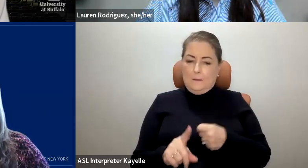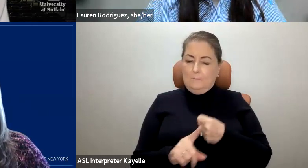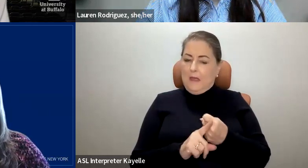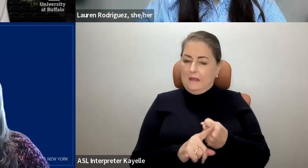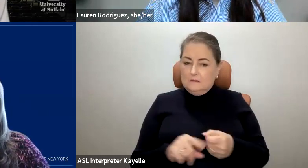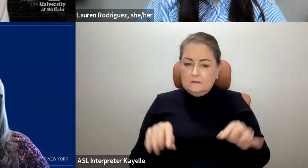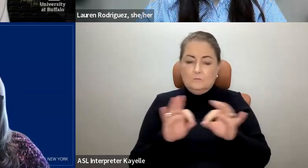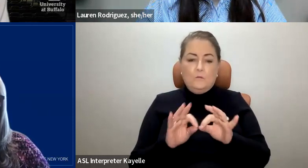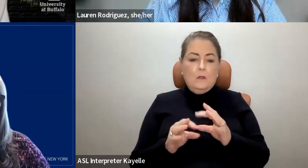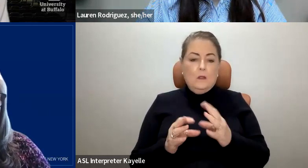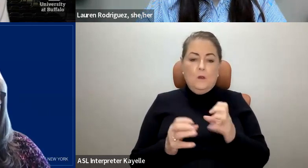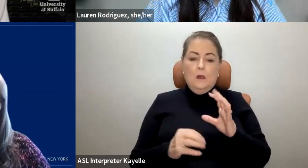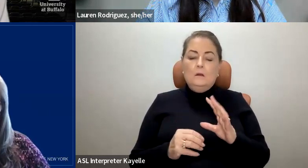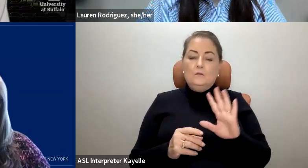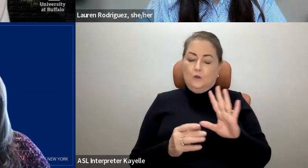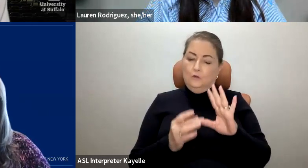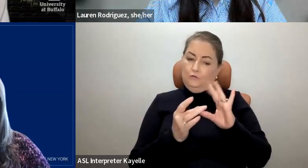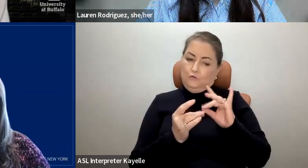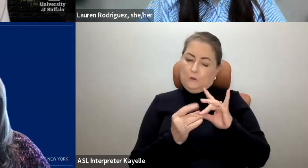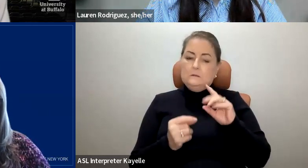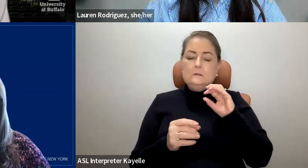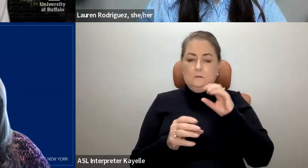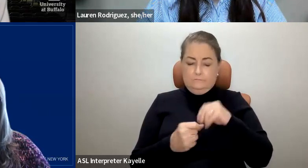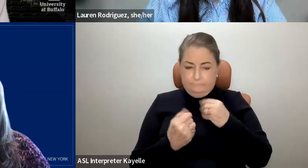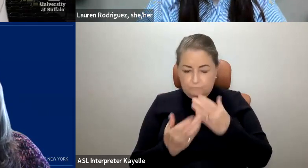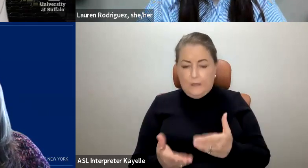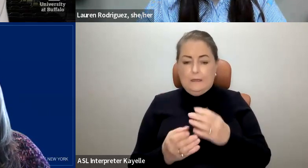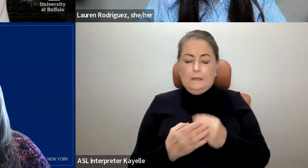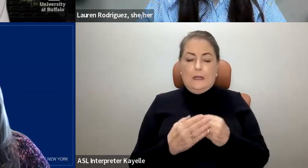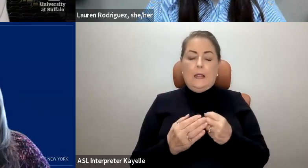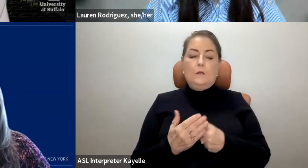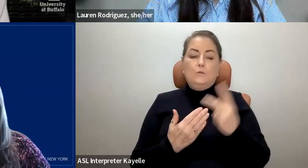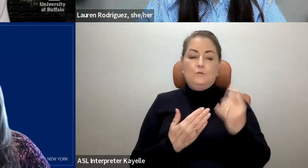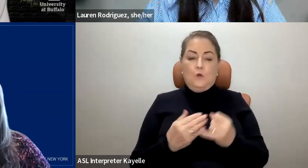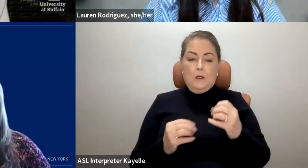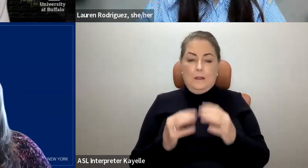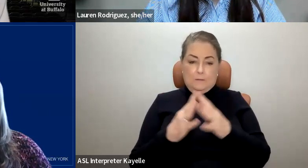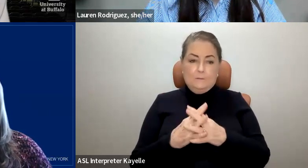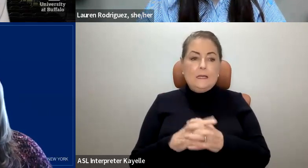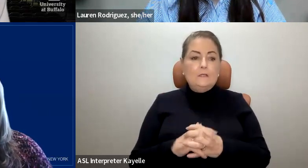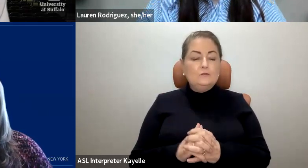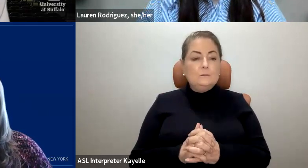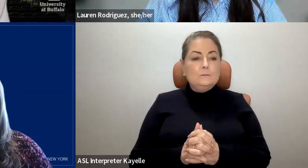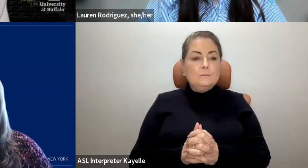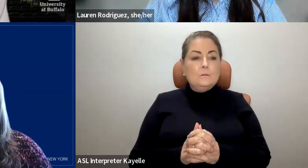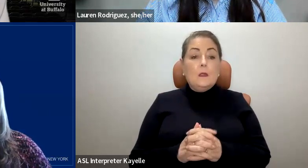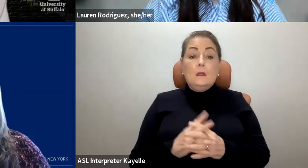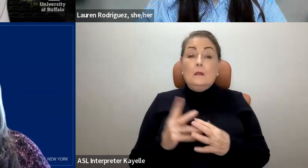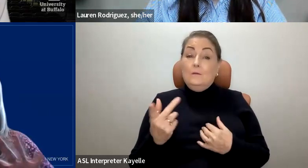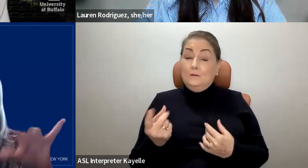make sure their voice was present in the in the project implementation. What I wanted to, the reason I showed that